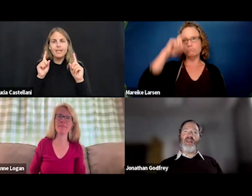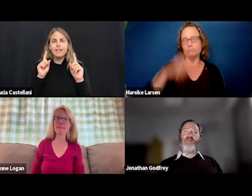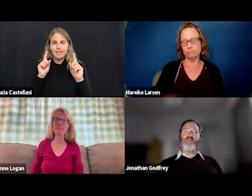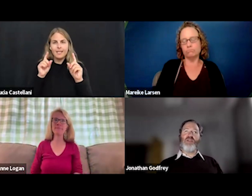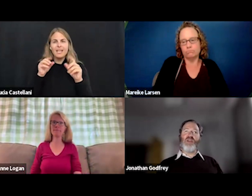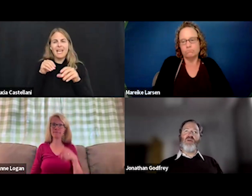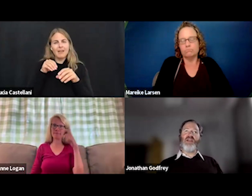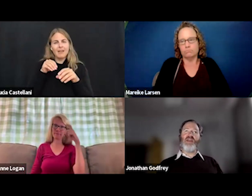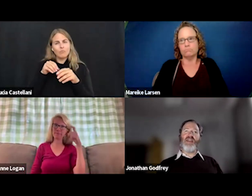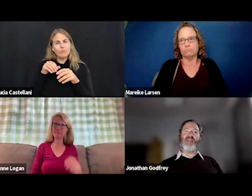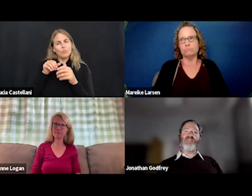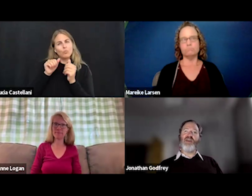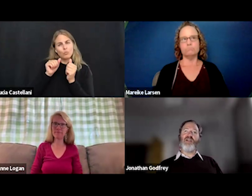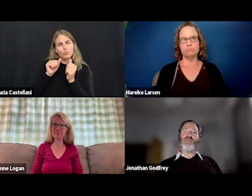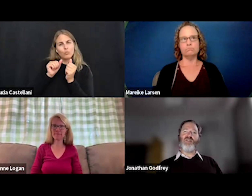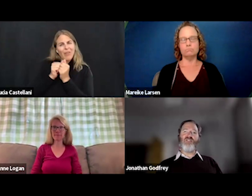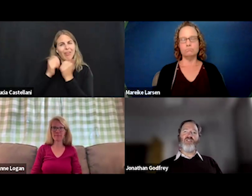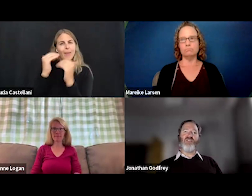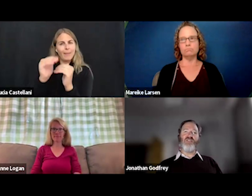And pretty quickly, I can tell if a student